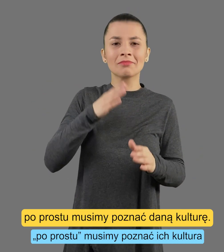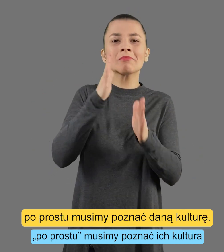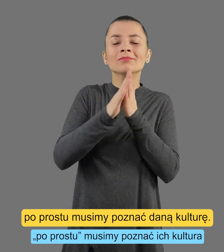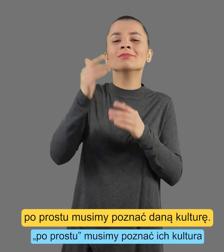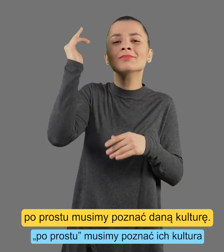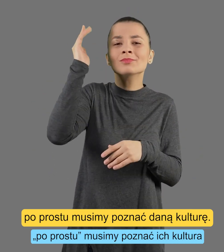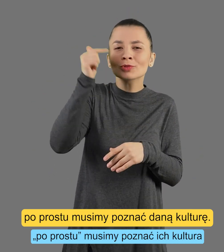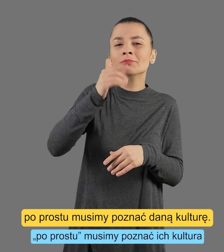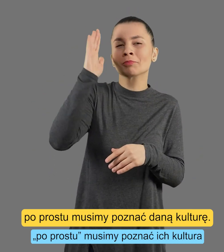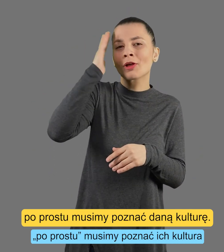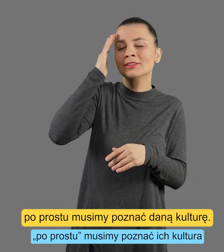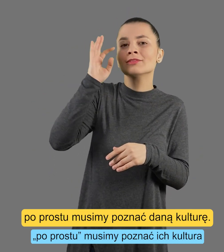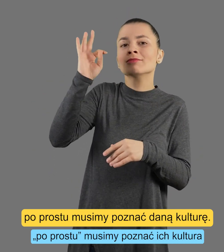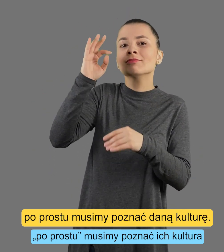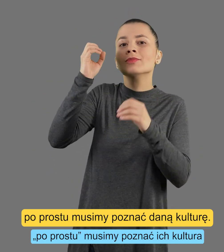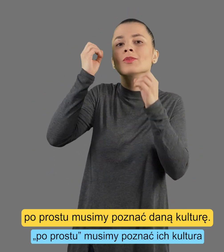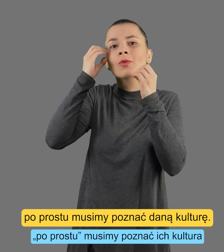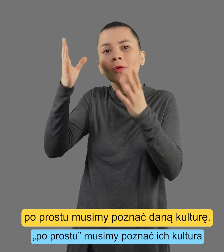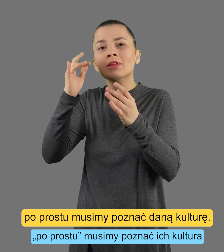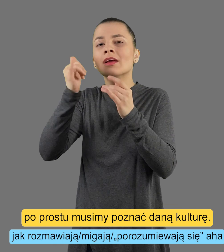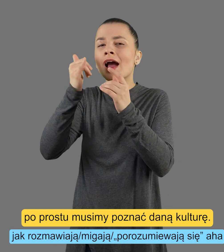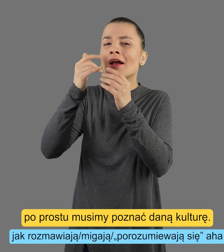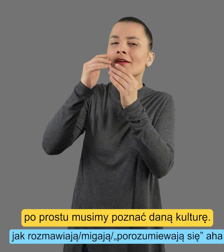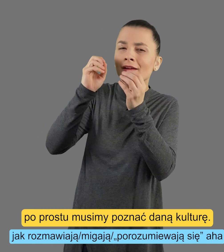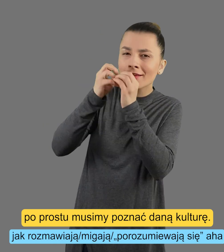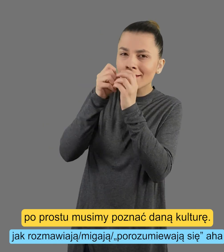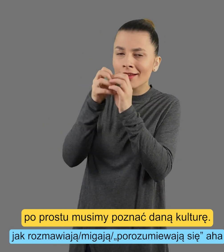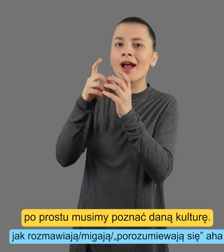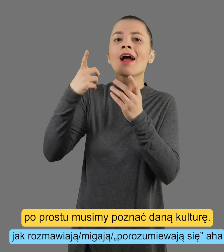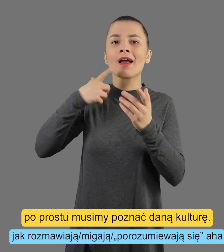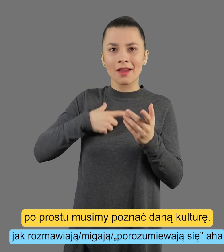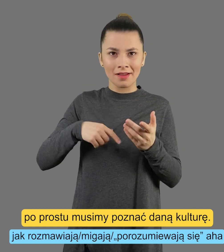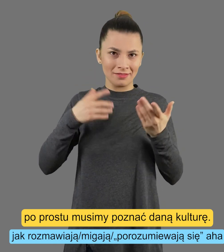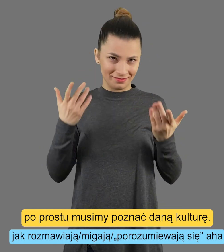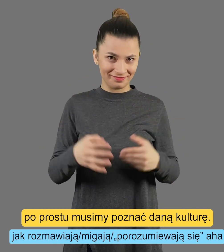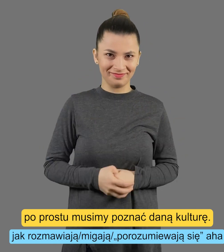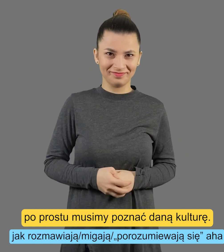we just need to know the culture.